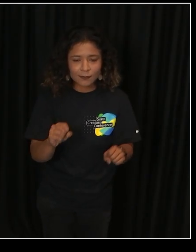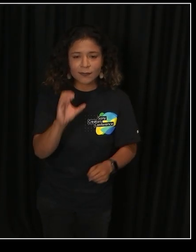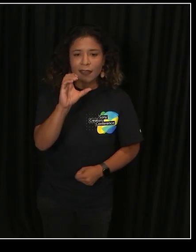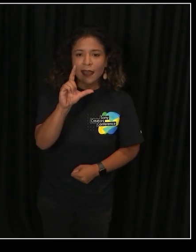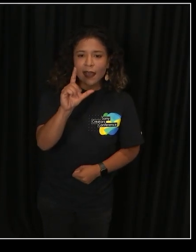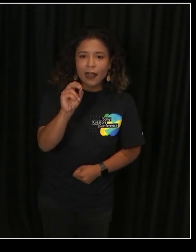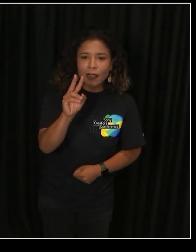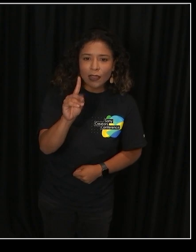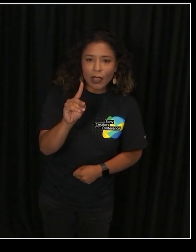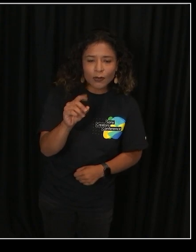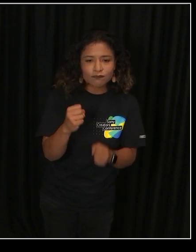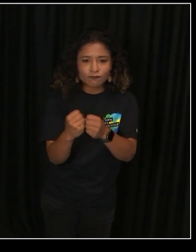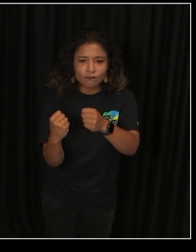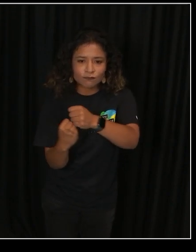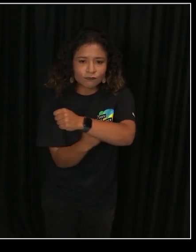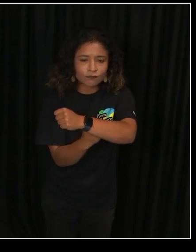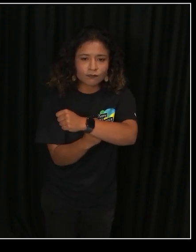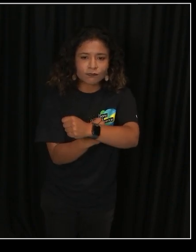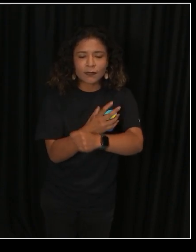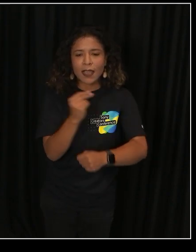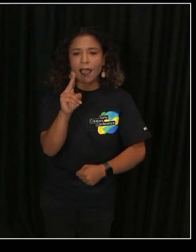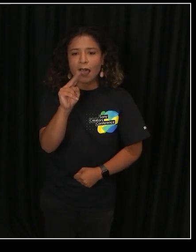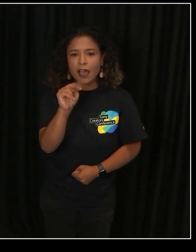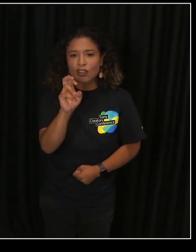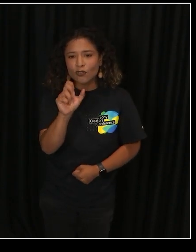RL environments that trained GT Sophy.